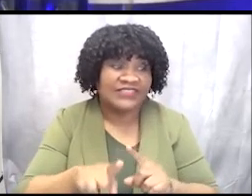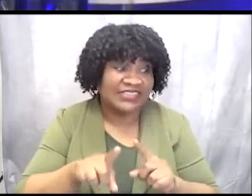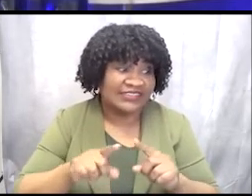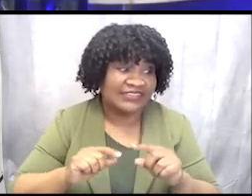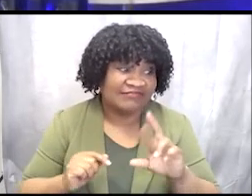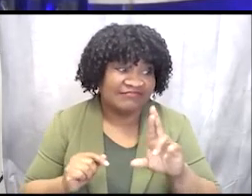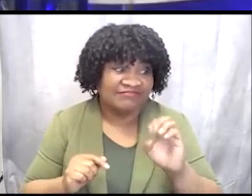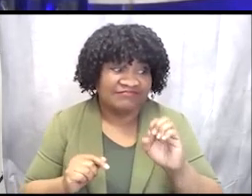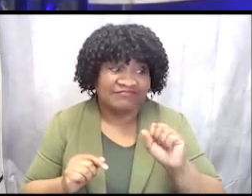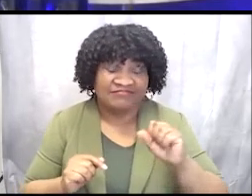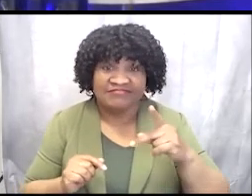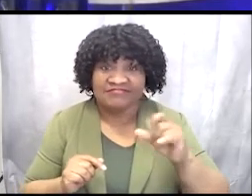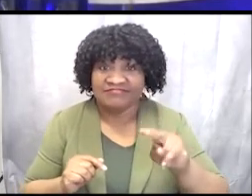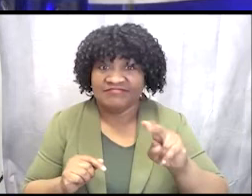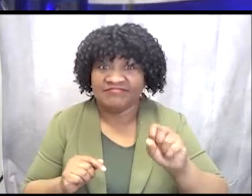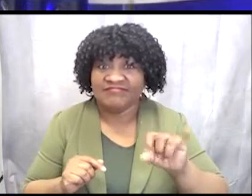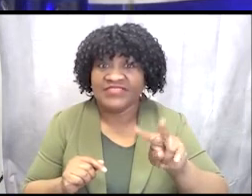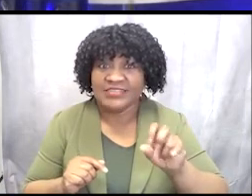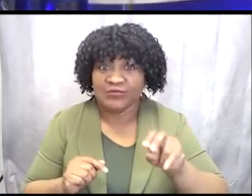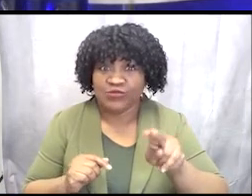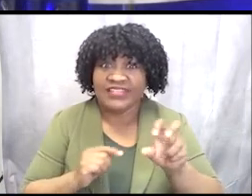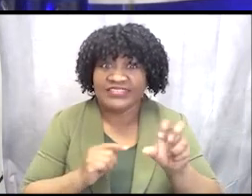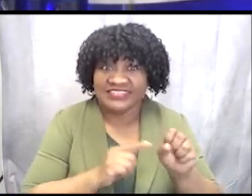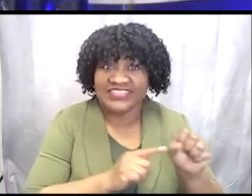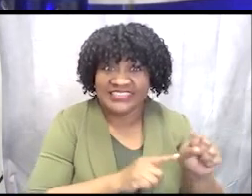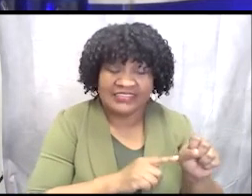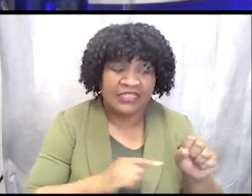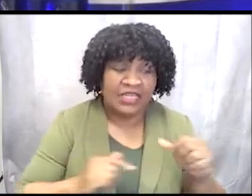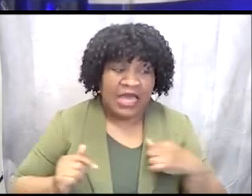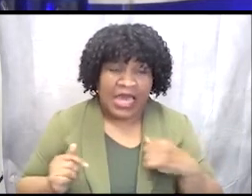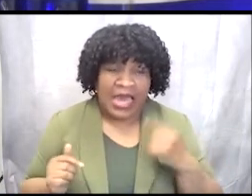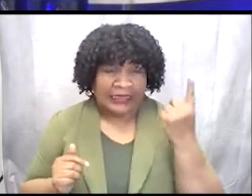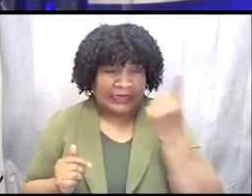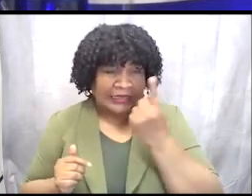And I'm gonna say what I think I've heard,